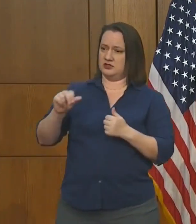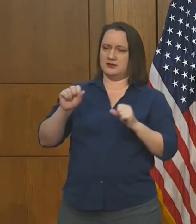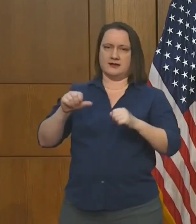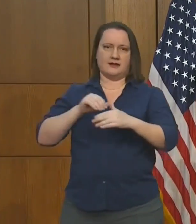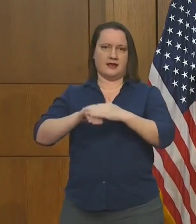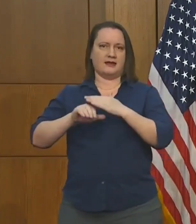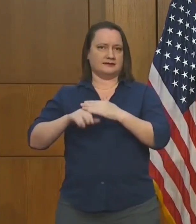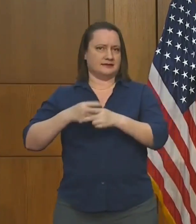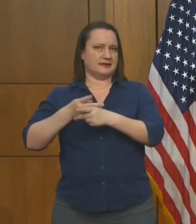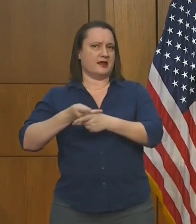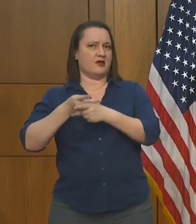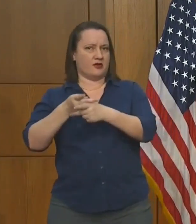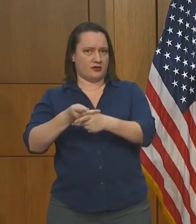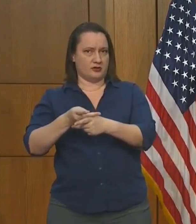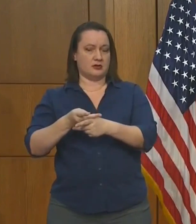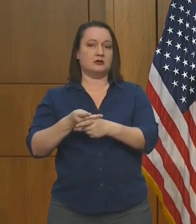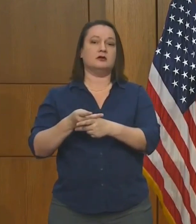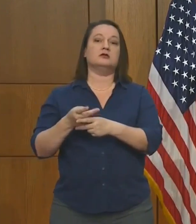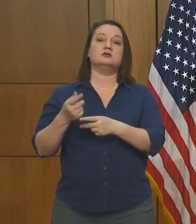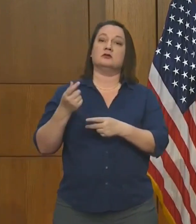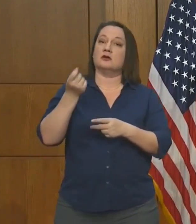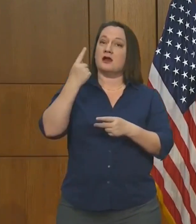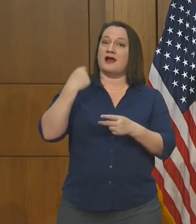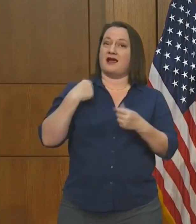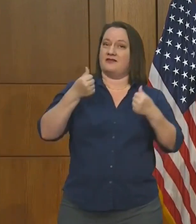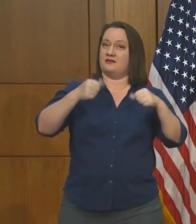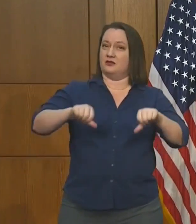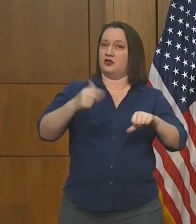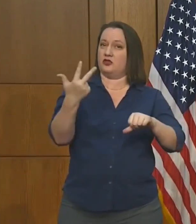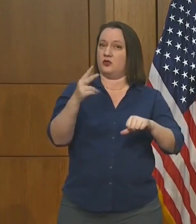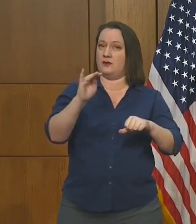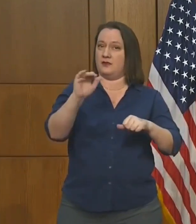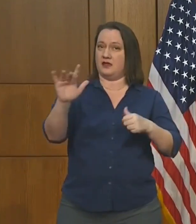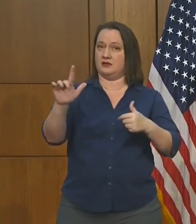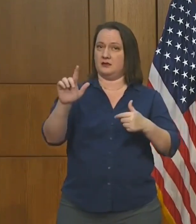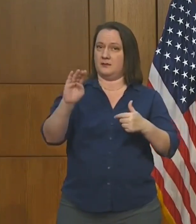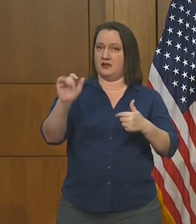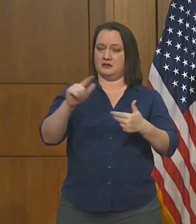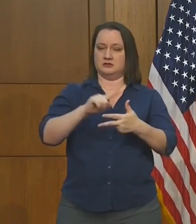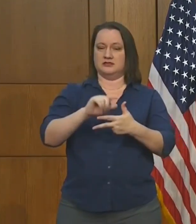EVERY VIRGINIA TO HAVE ACCESS TO CARE. ACCORDINGLY I HAVE